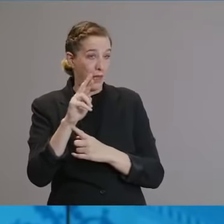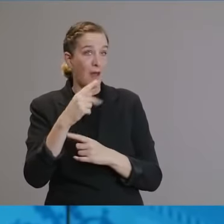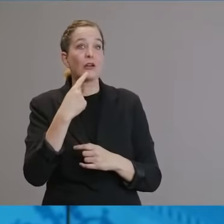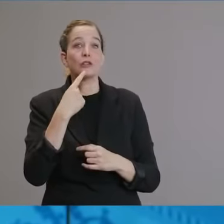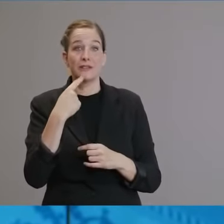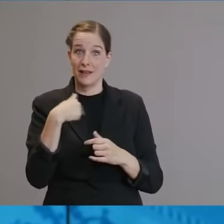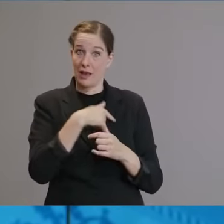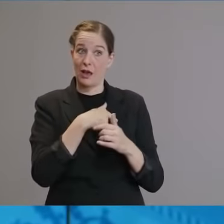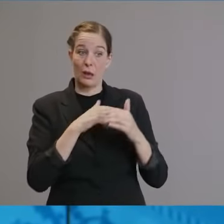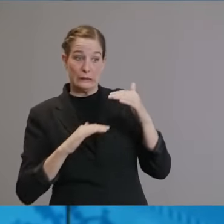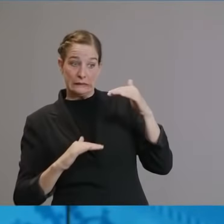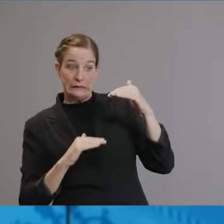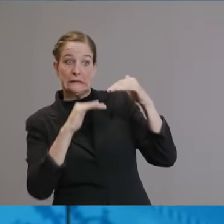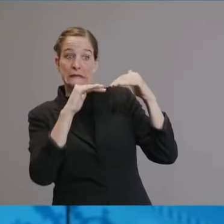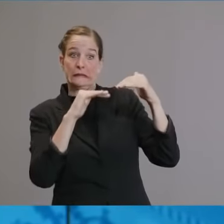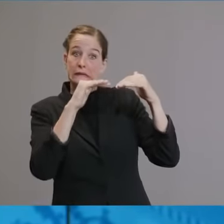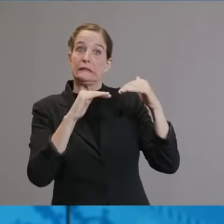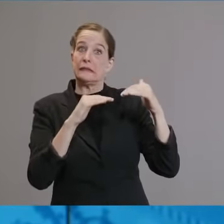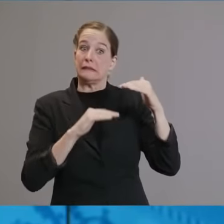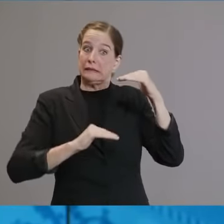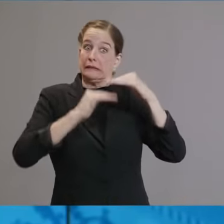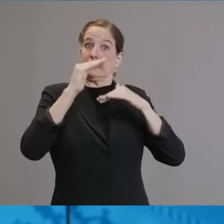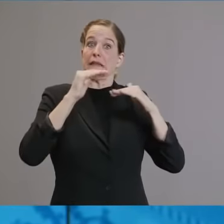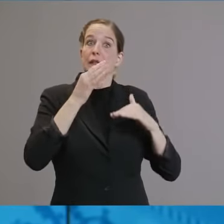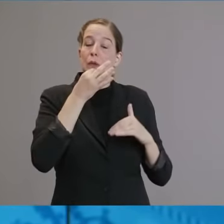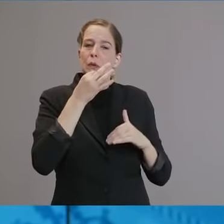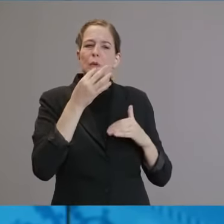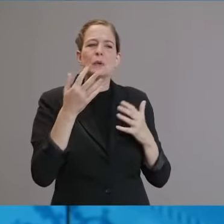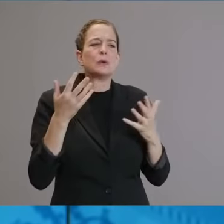WEEK THAT NOW THEY ARE SAYING OTHERWISE?